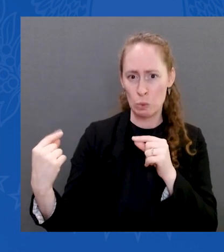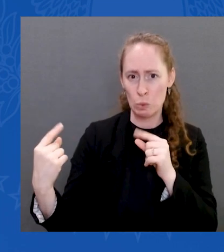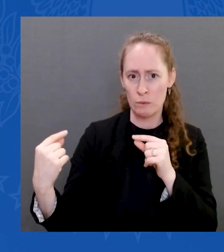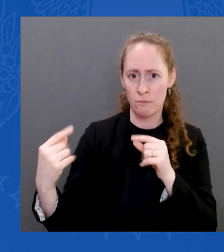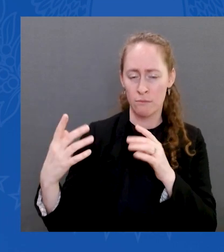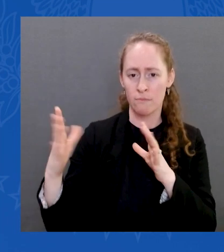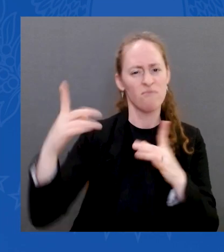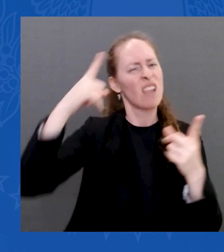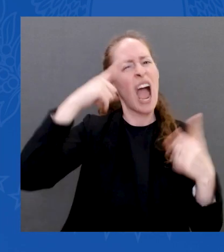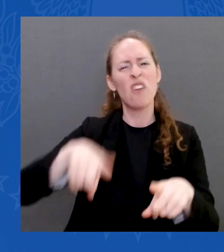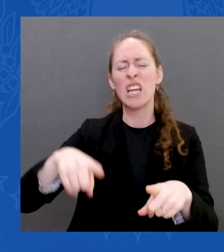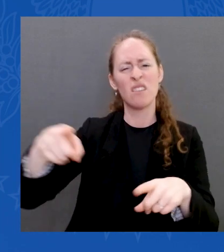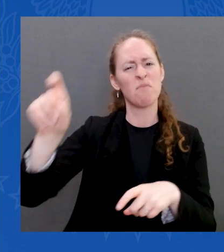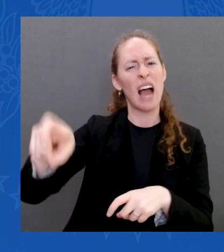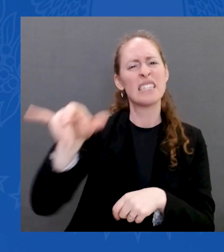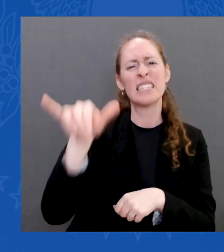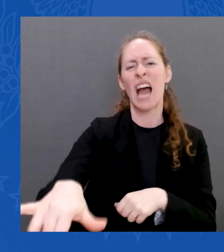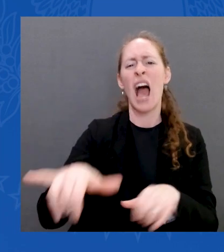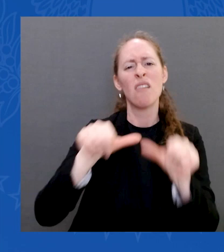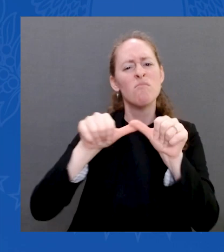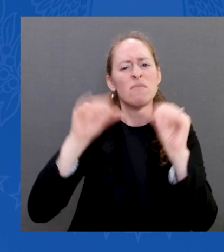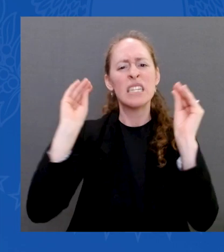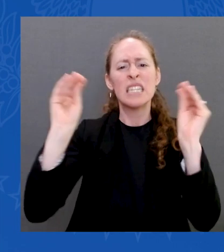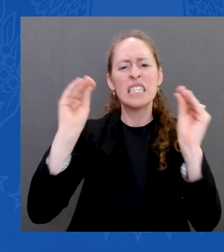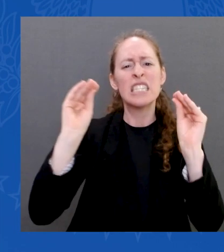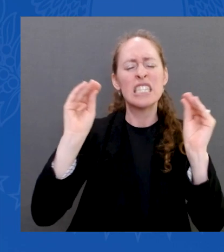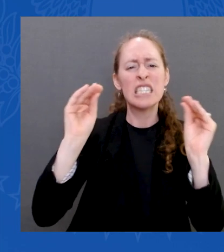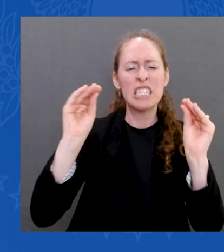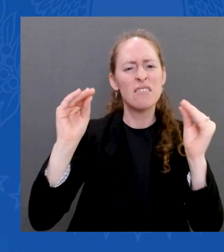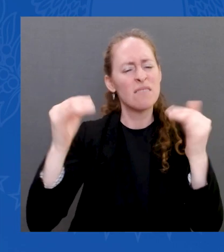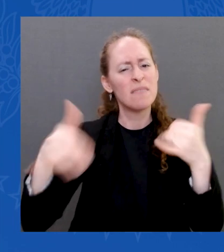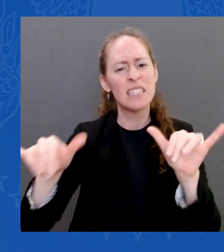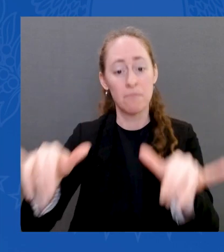And people said, "What?" Well, she teaches 14 credits a semester